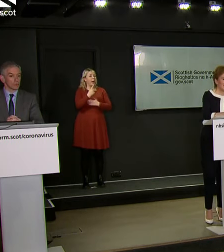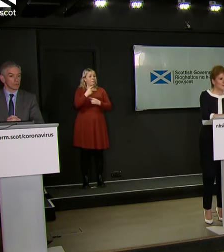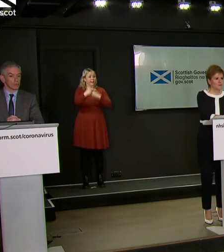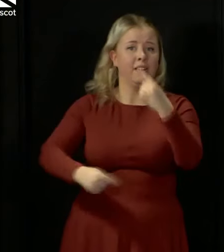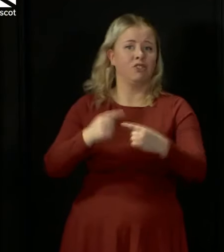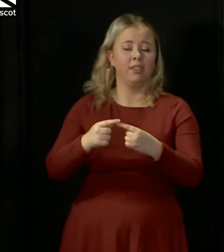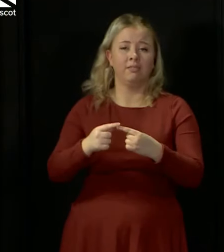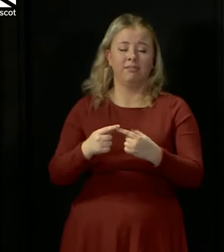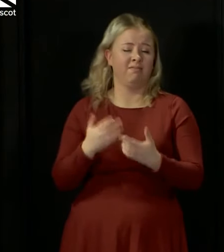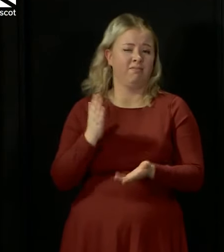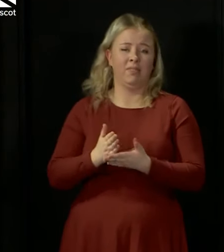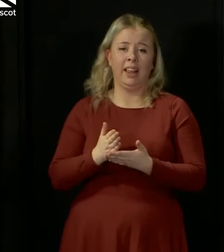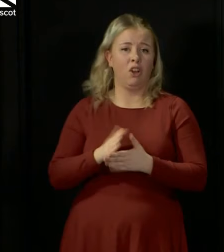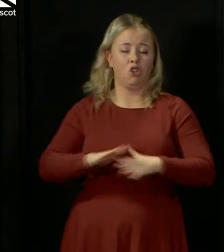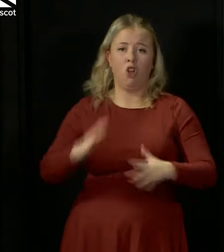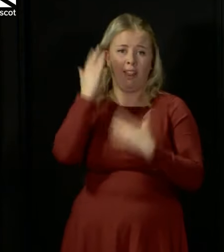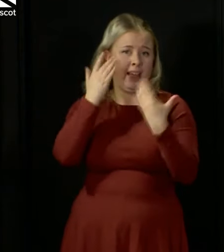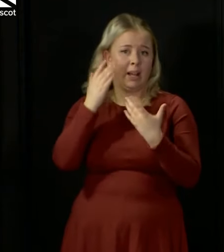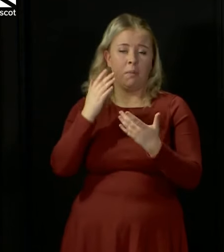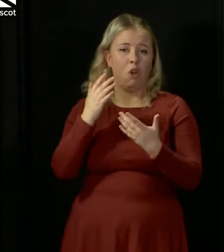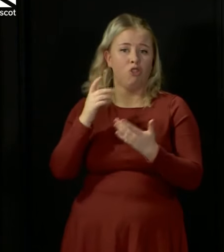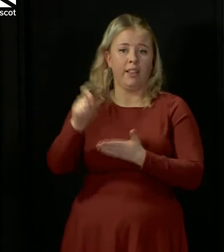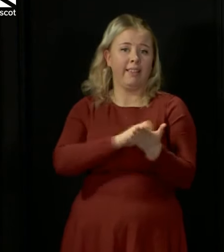I don't really spend much time thinking about the Holyrood election right now, forgive me.